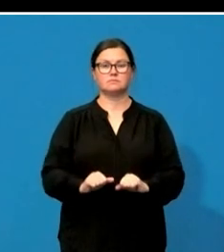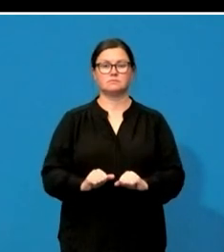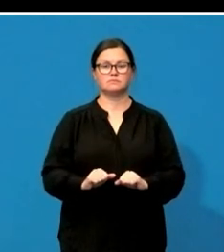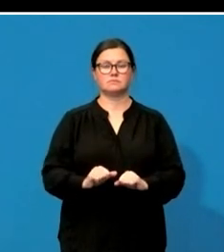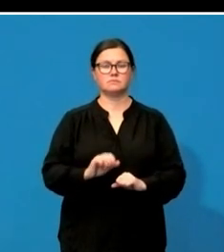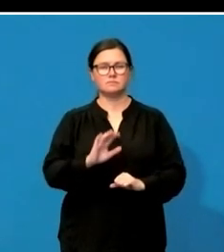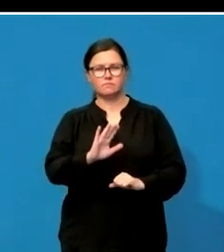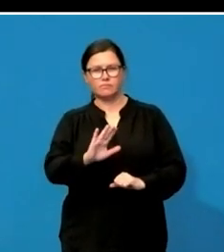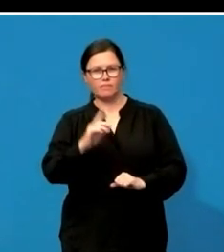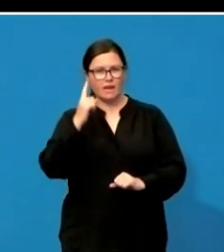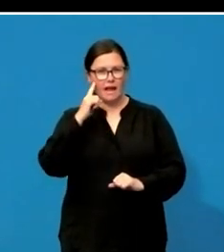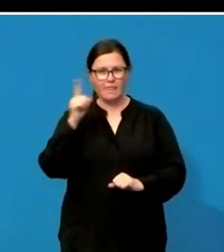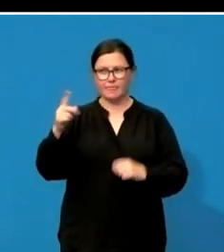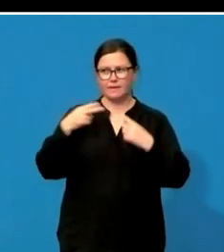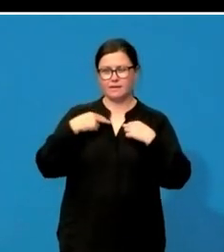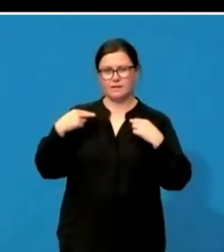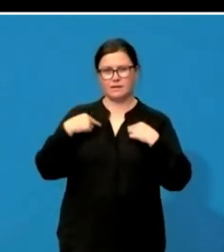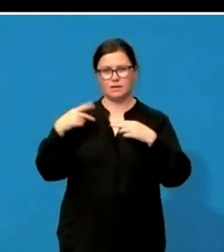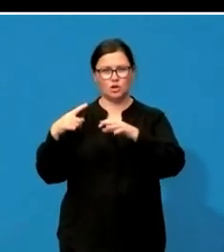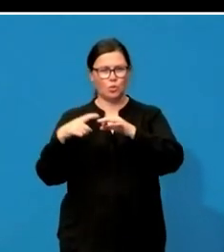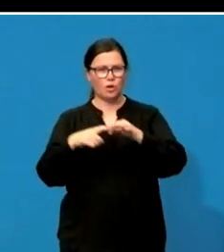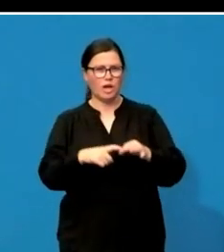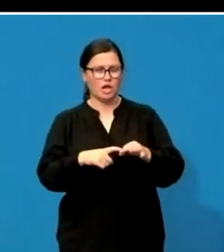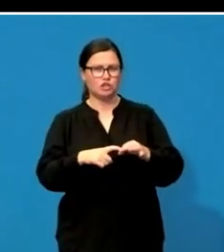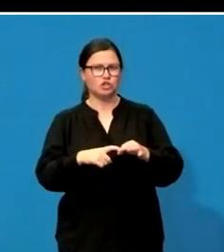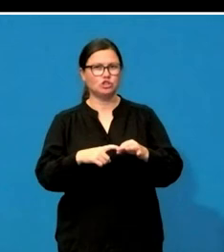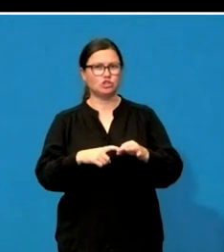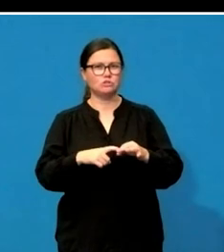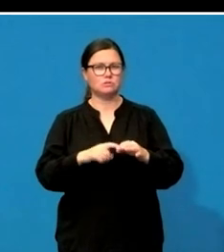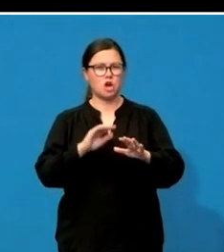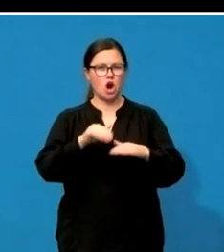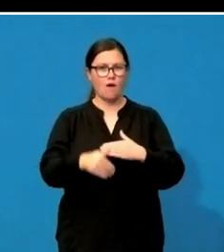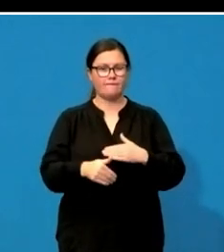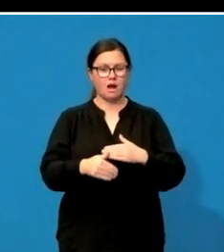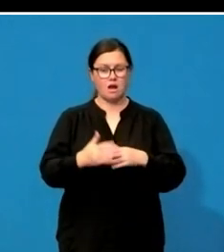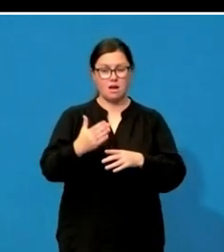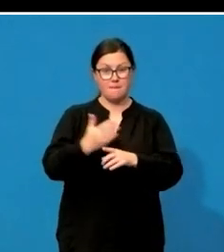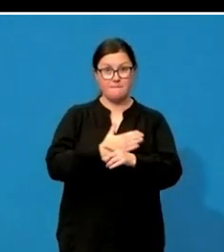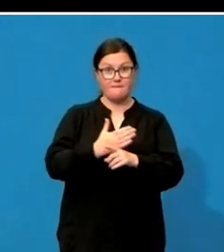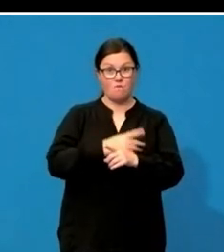really directed to the point before you came into it and were able to communicate with the